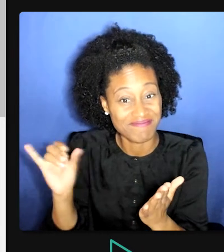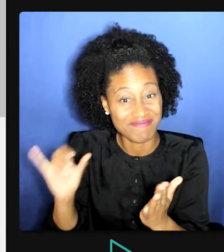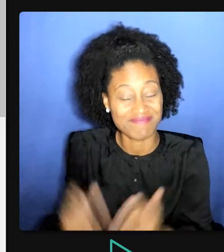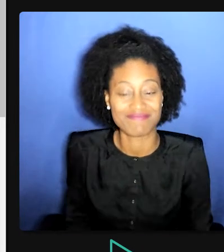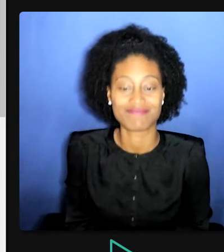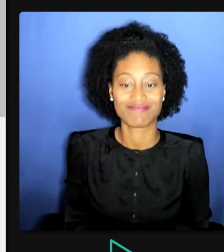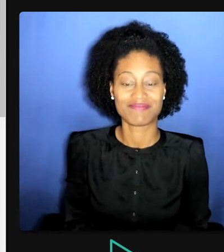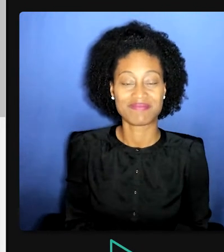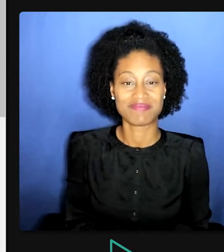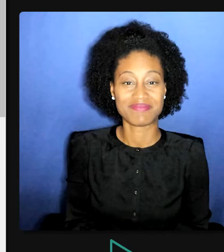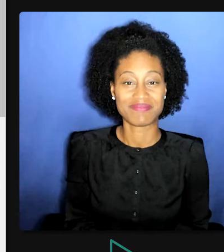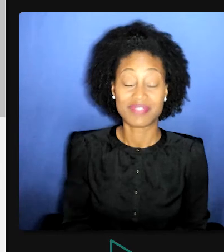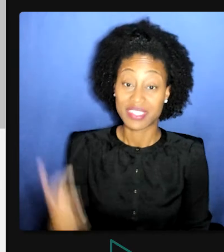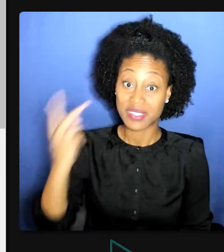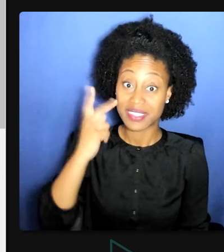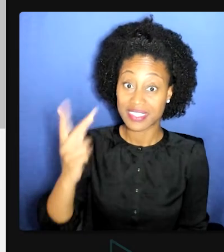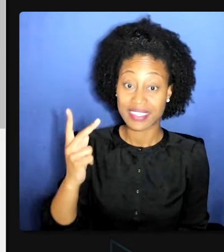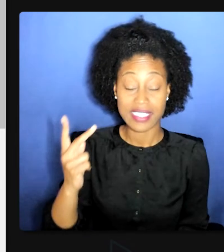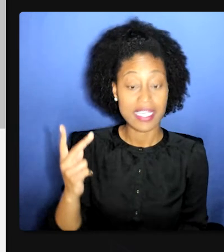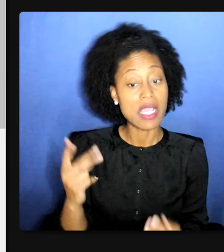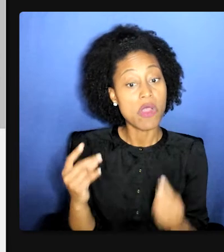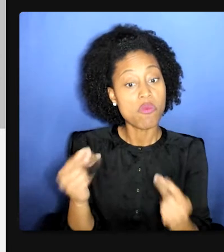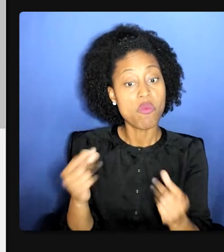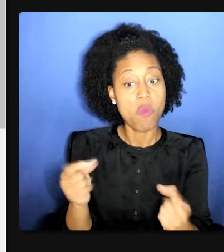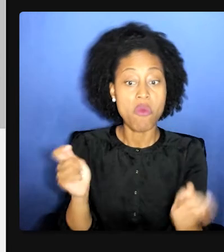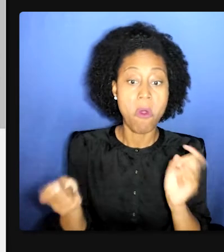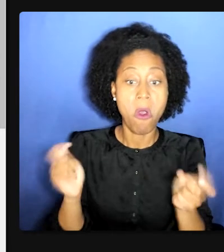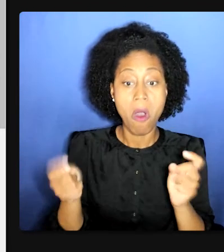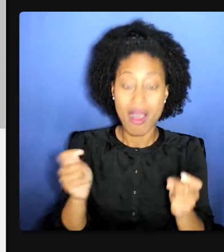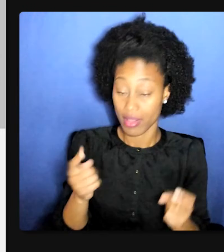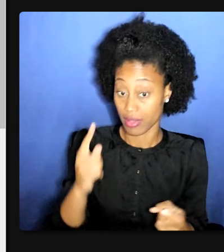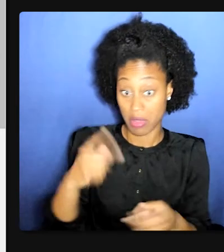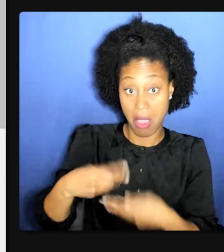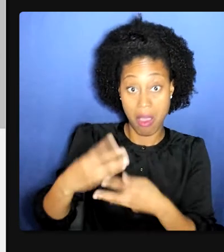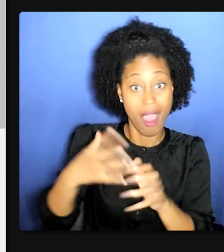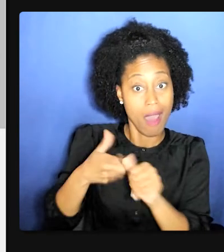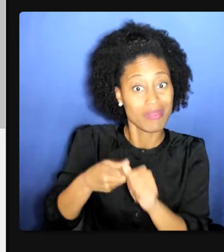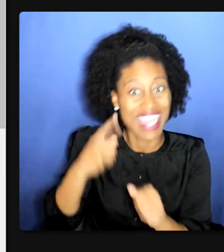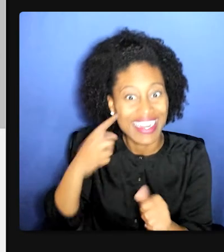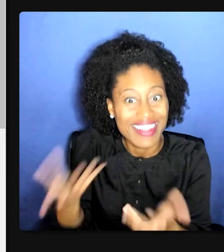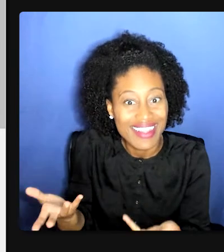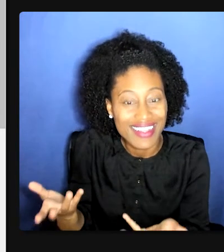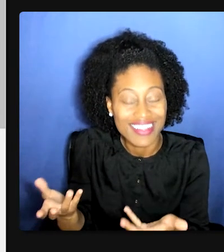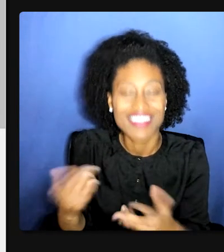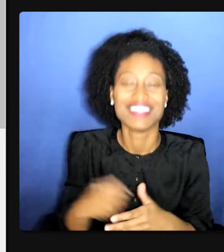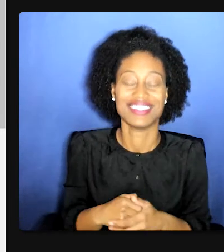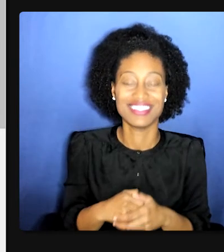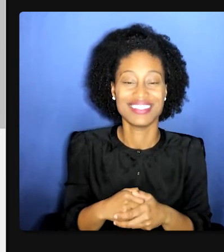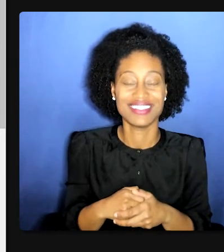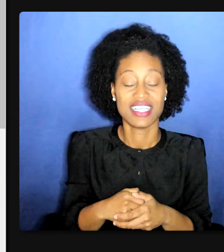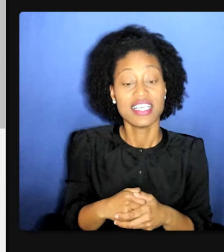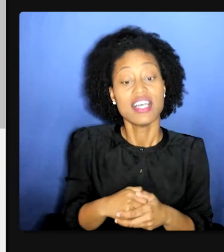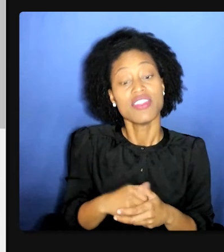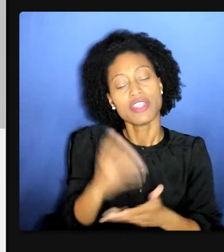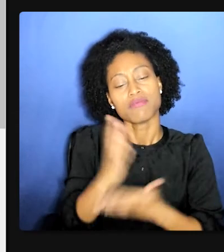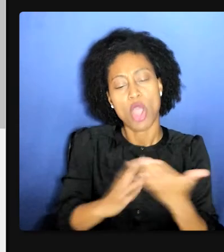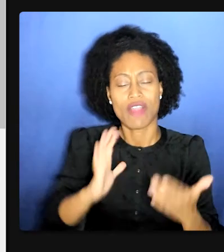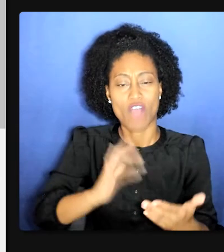And you will see the live action of that in the PlayStream Monitor which is basically an event-driven architecture that allow developers